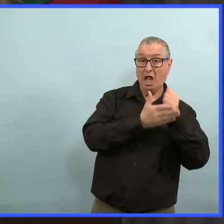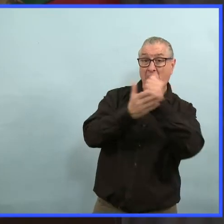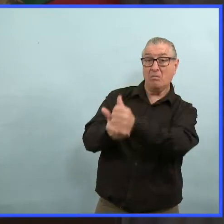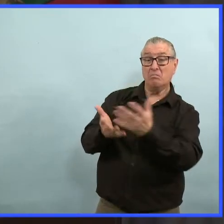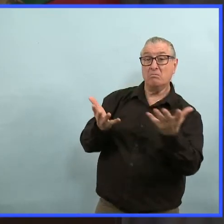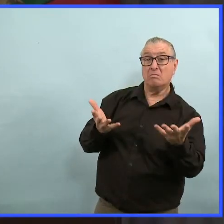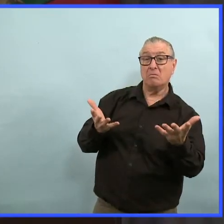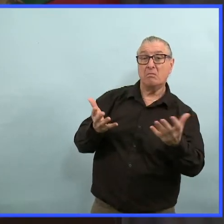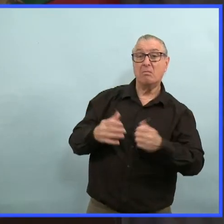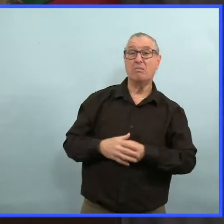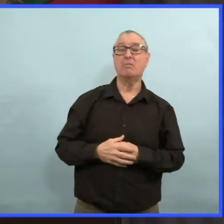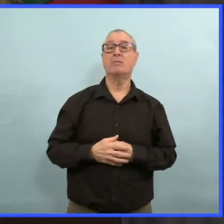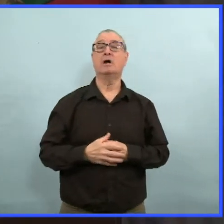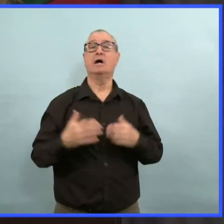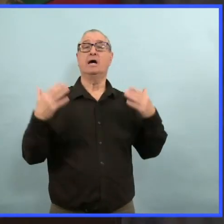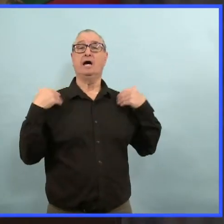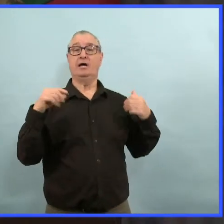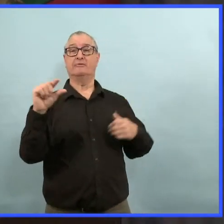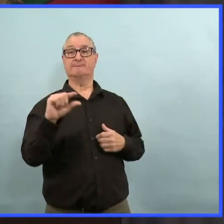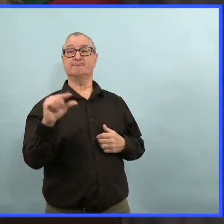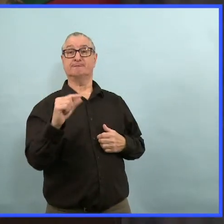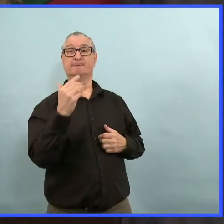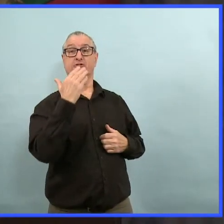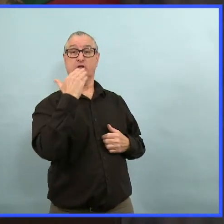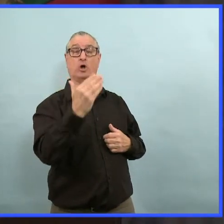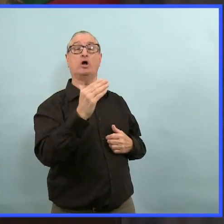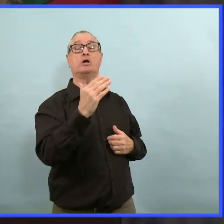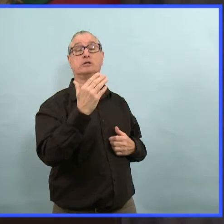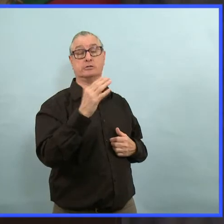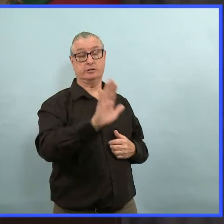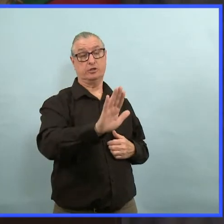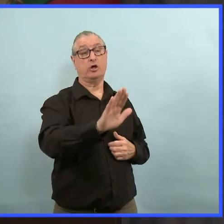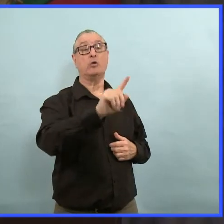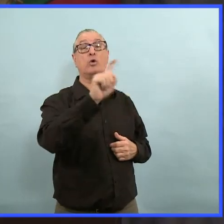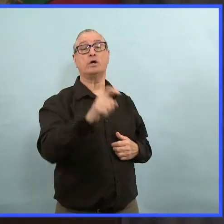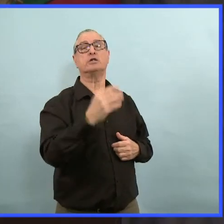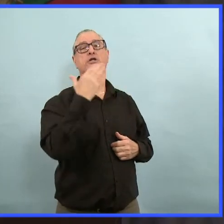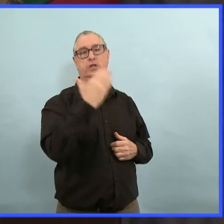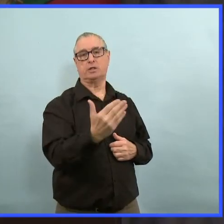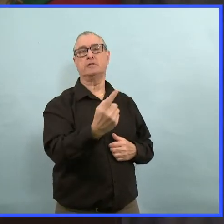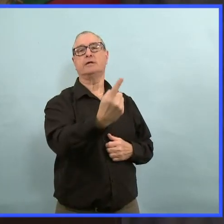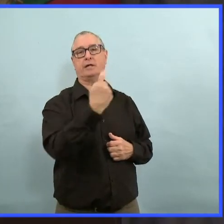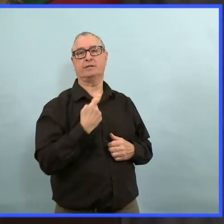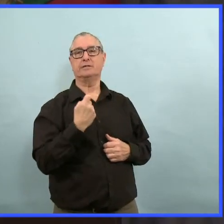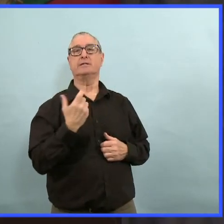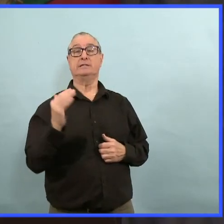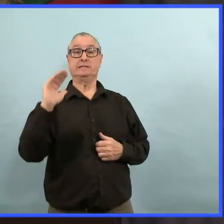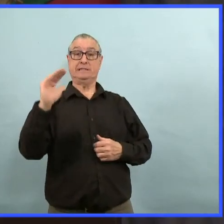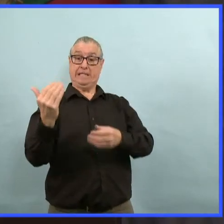your question is that we see the evidence that the numbers are trending downwards and so we have to